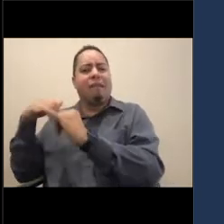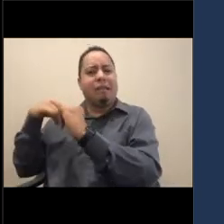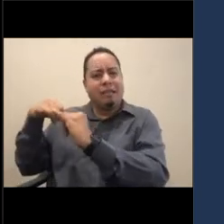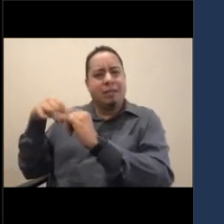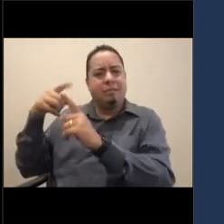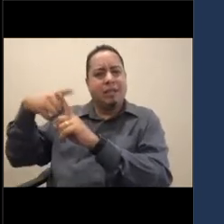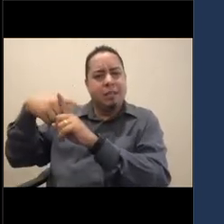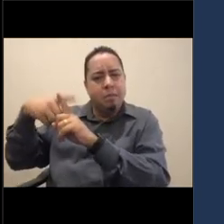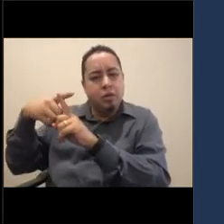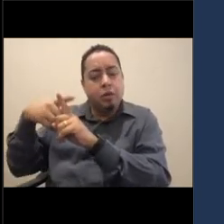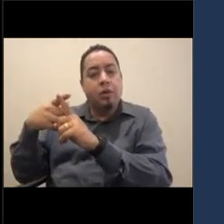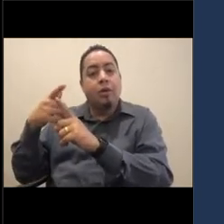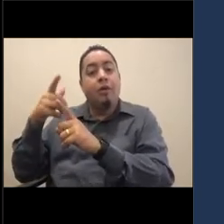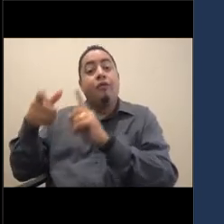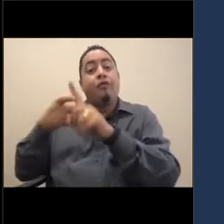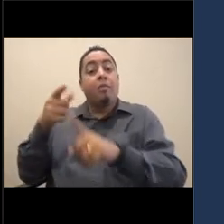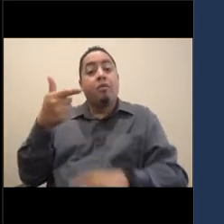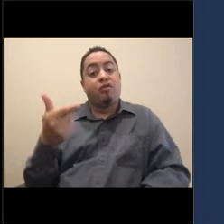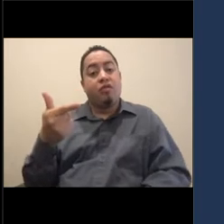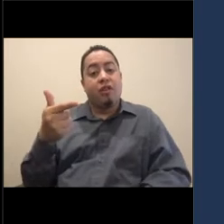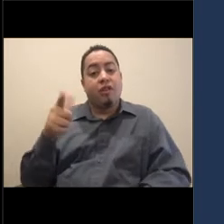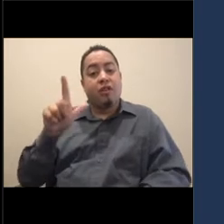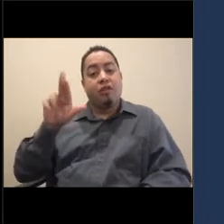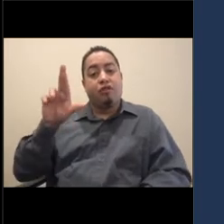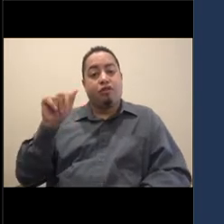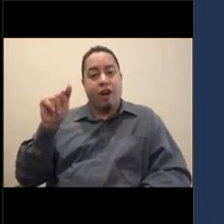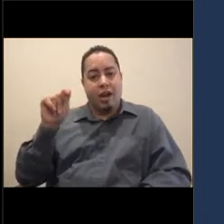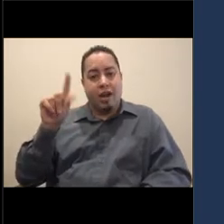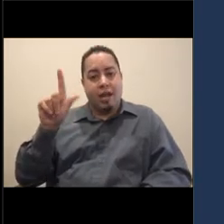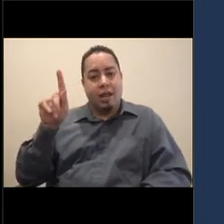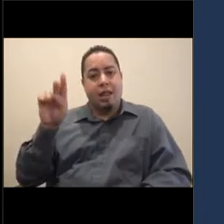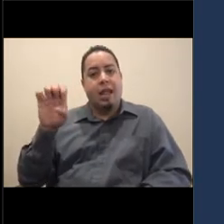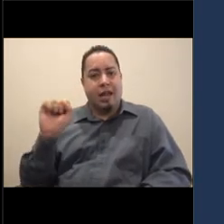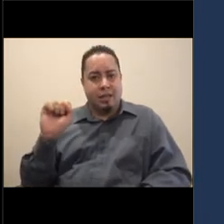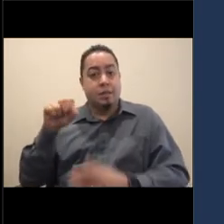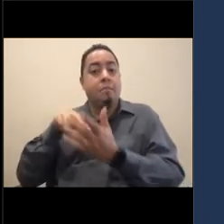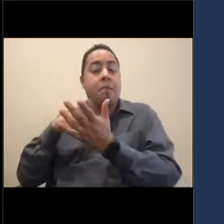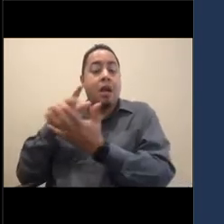So the fish that we are stocking are a few different kind of genetic varieties within lake trout,